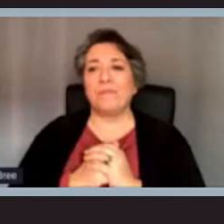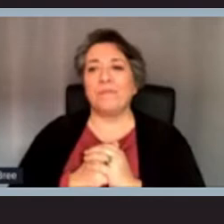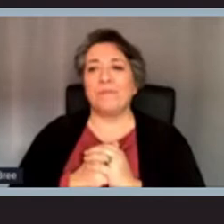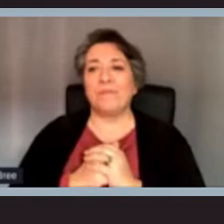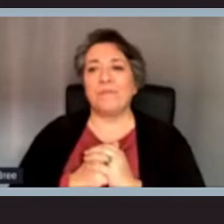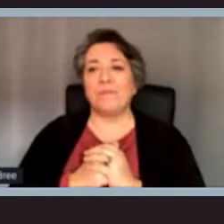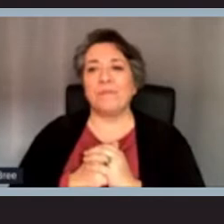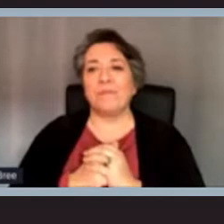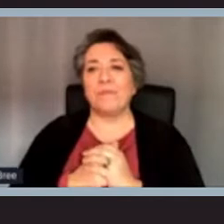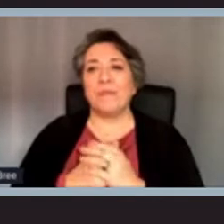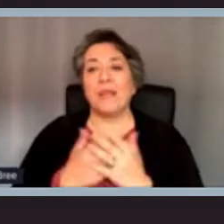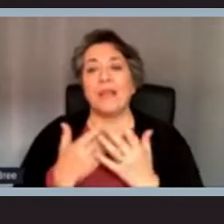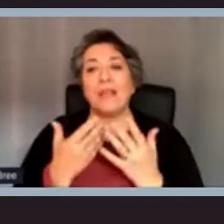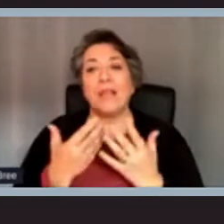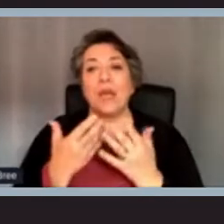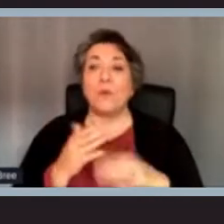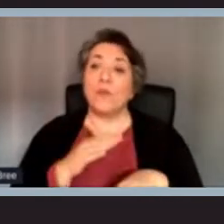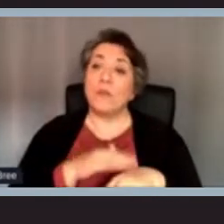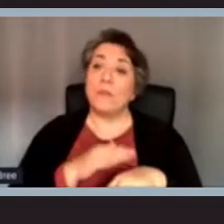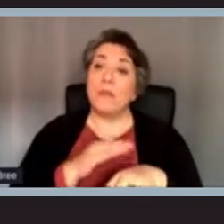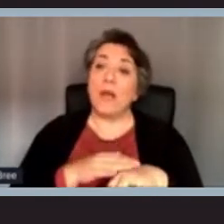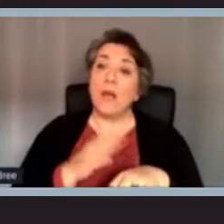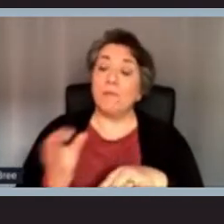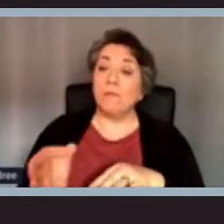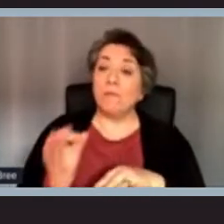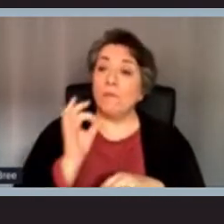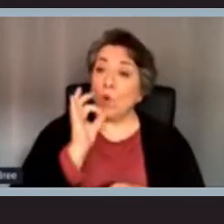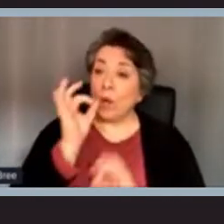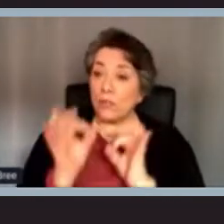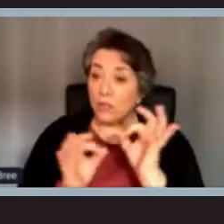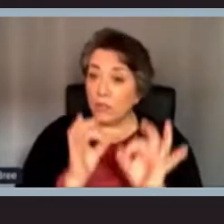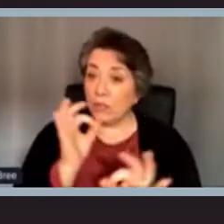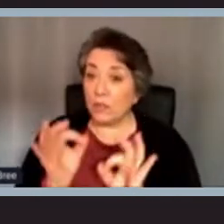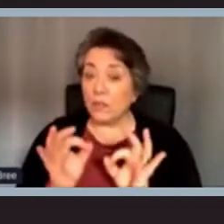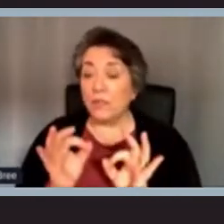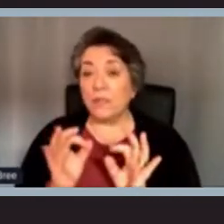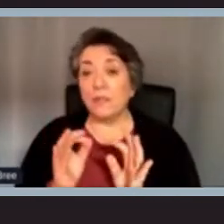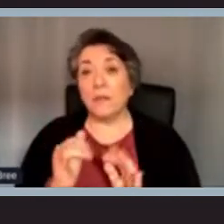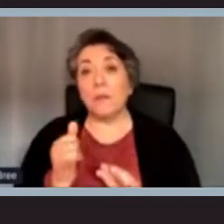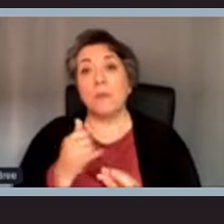We can use the remaining time to try to answer any questions. Perhaps you’d like to look in more detail at something I shared?